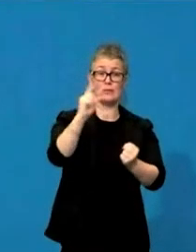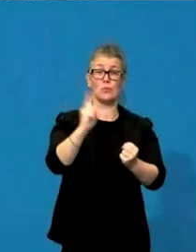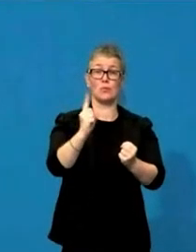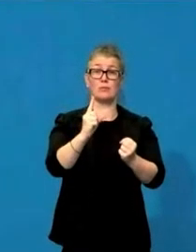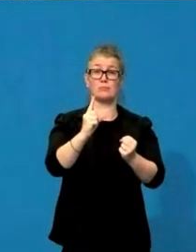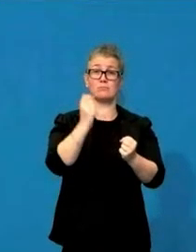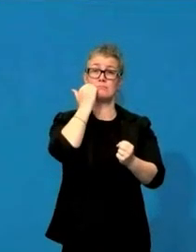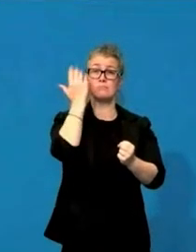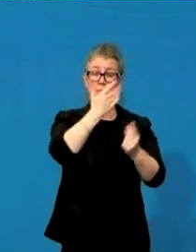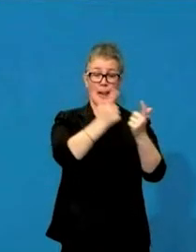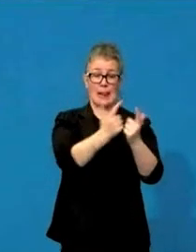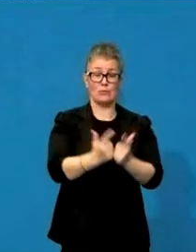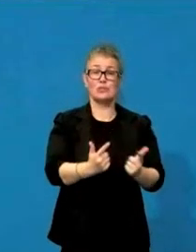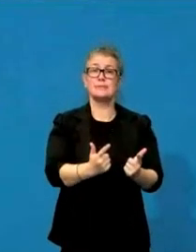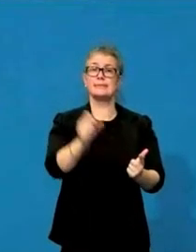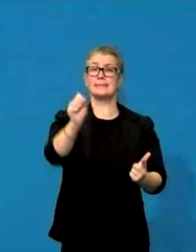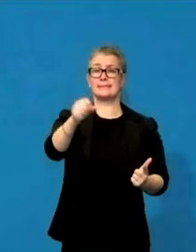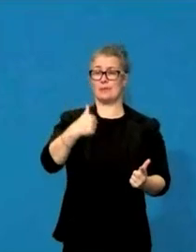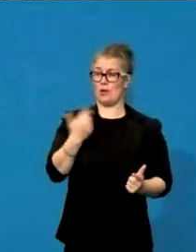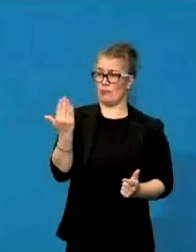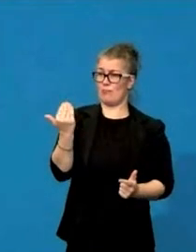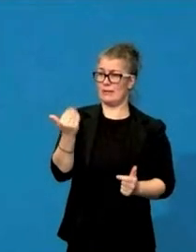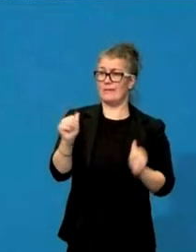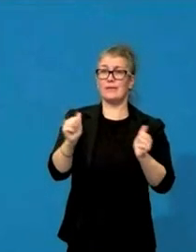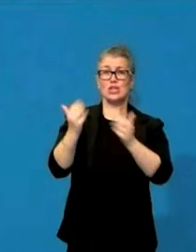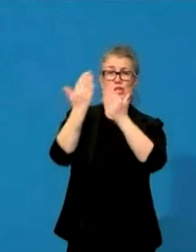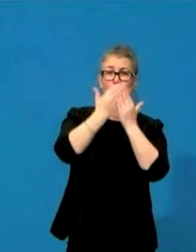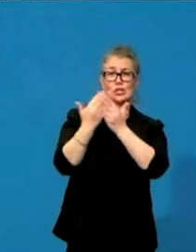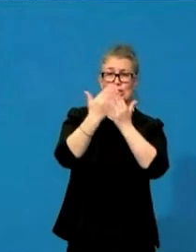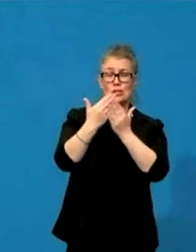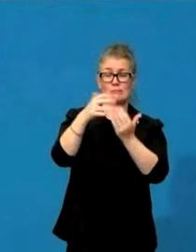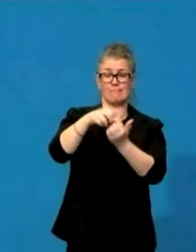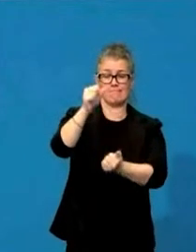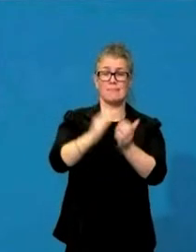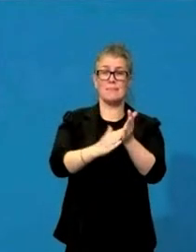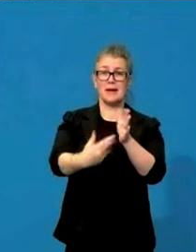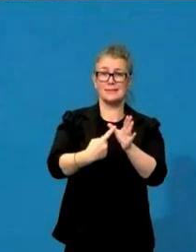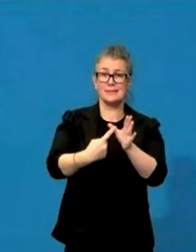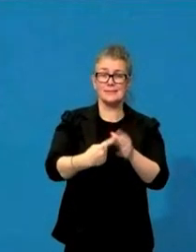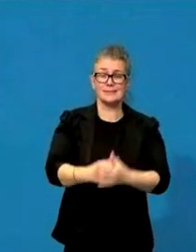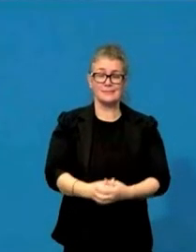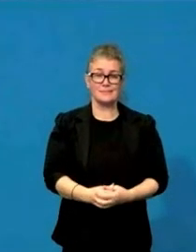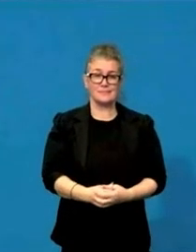Yeah, I just recently finished my Master's in Indigenous Languages out of